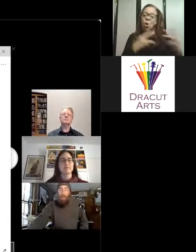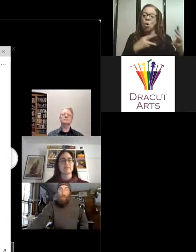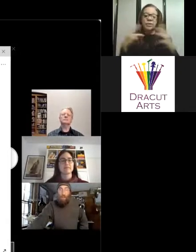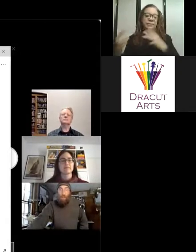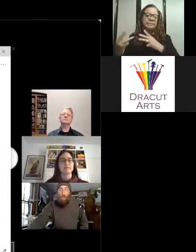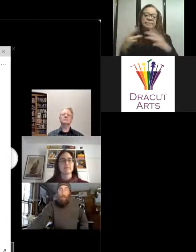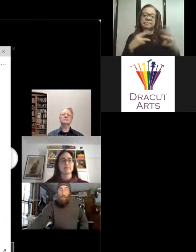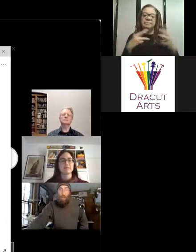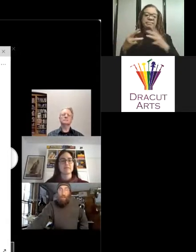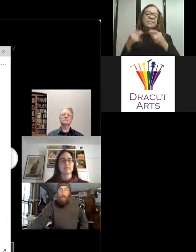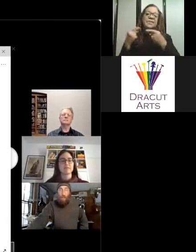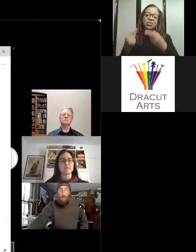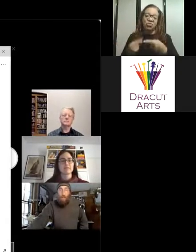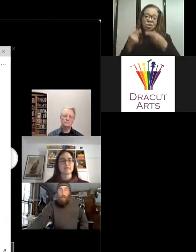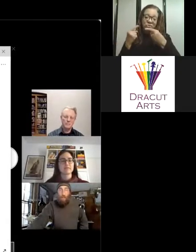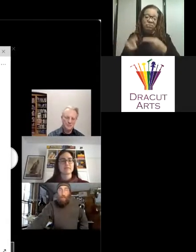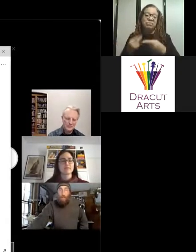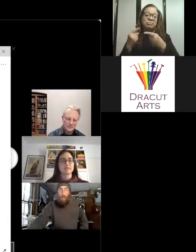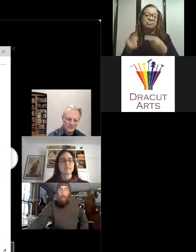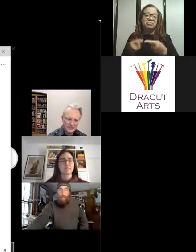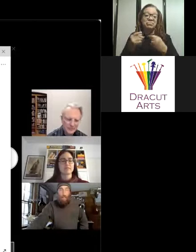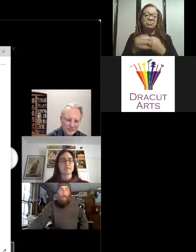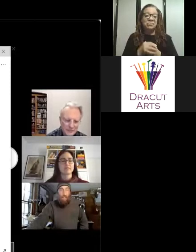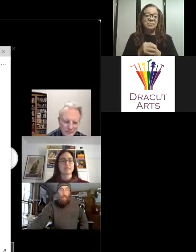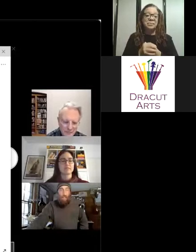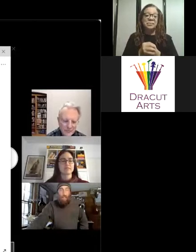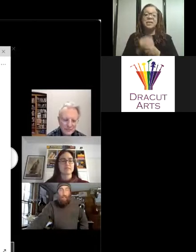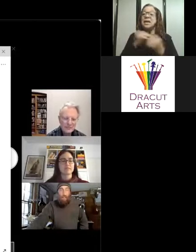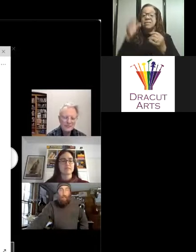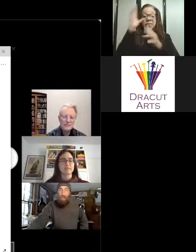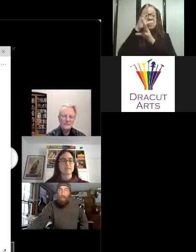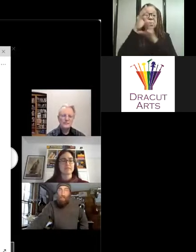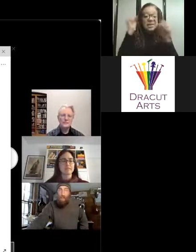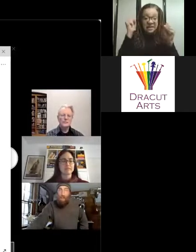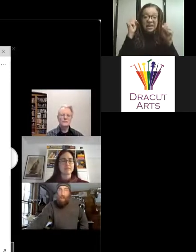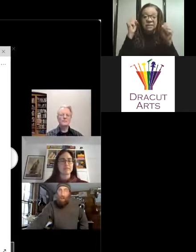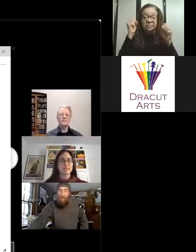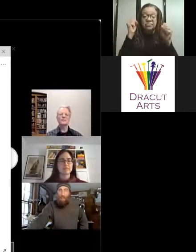struggle was to be." Even the President, in his calls for volunteers, only